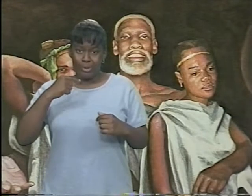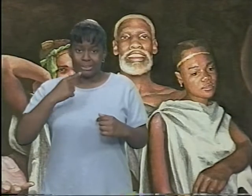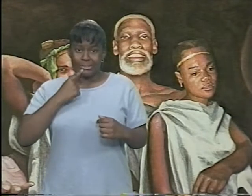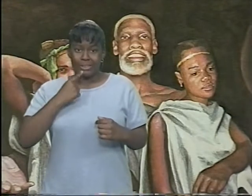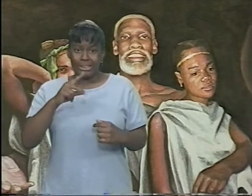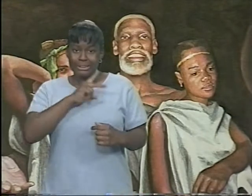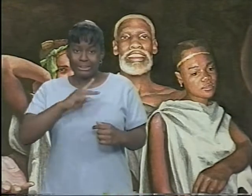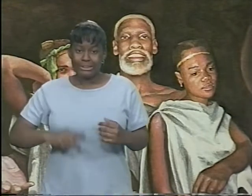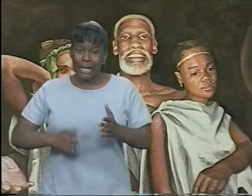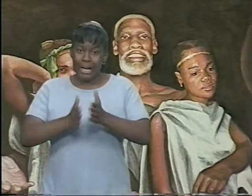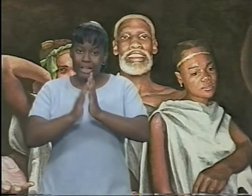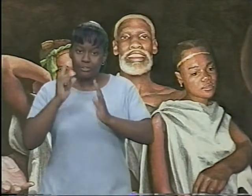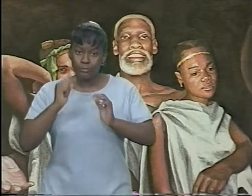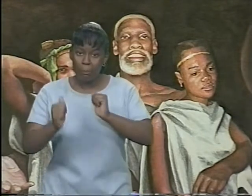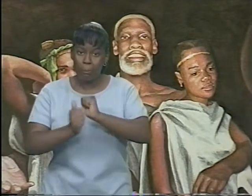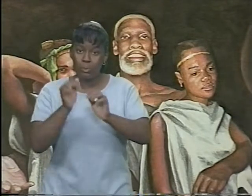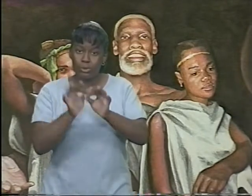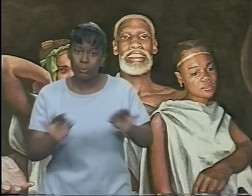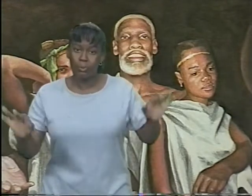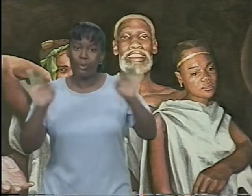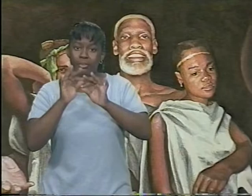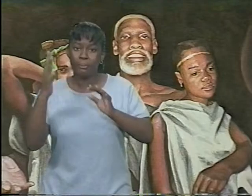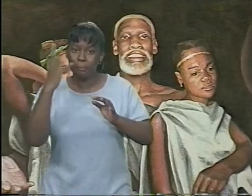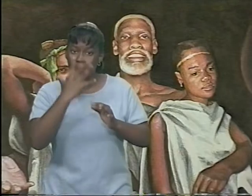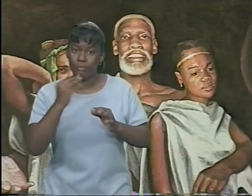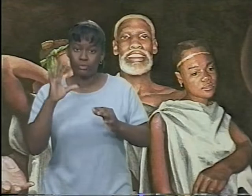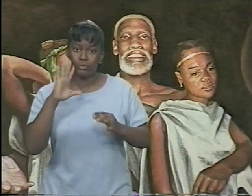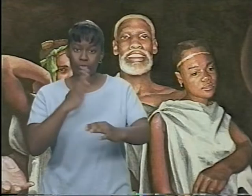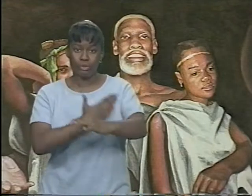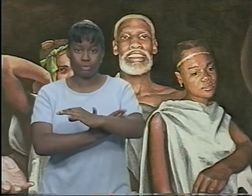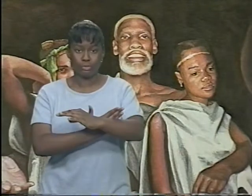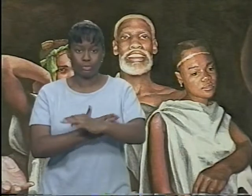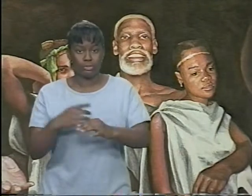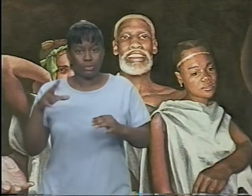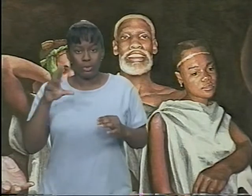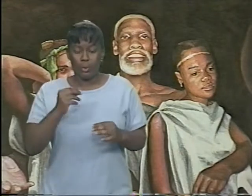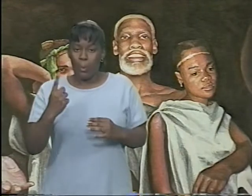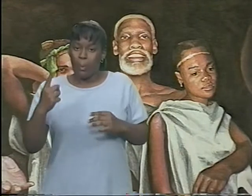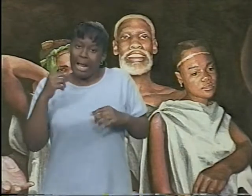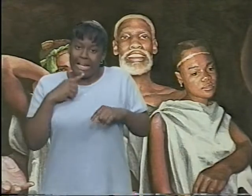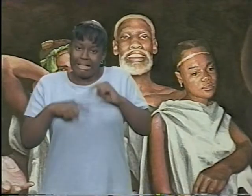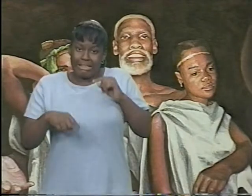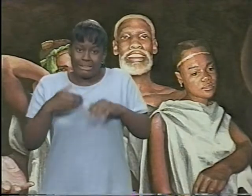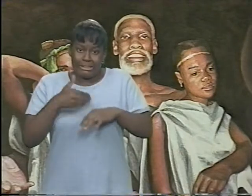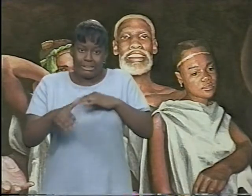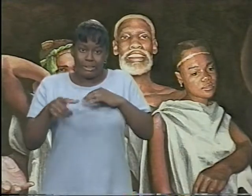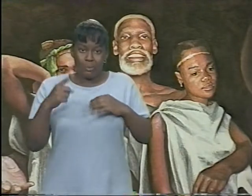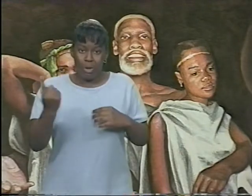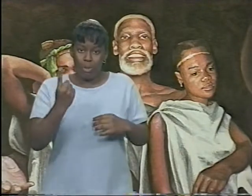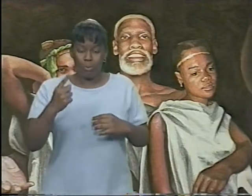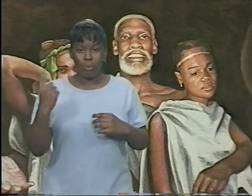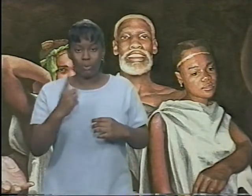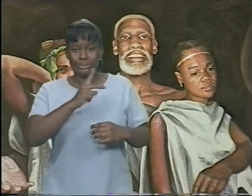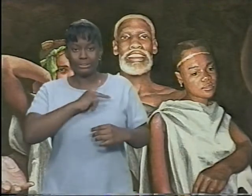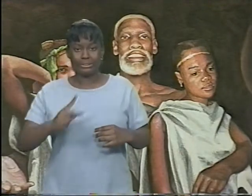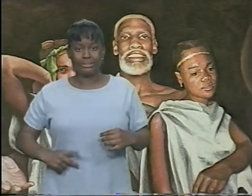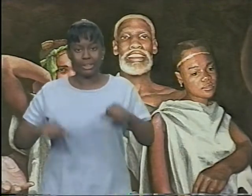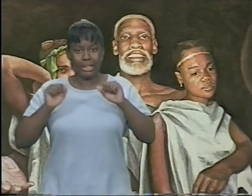I am strong. Send me to the city, and let poor Nyasha be happy here with you." Mufaro beamed with pride.